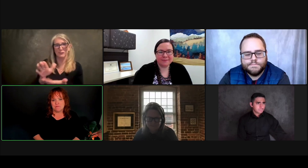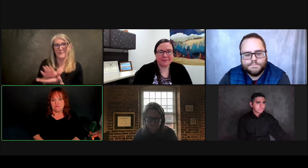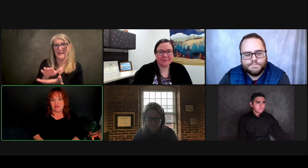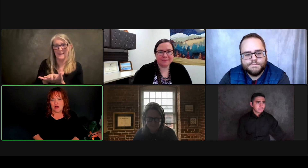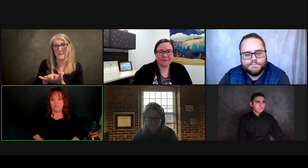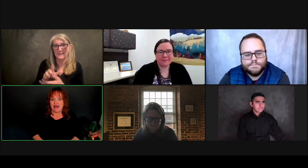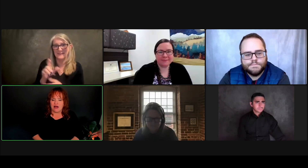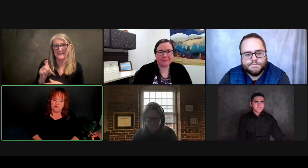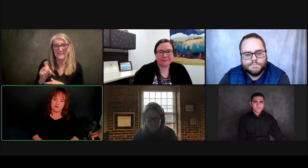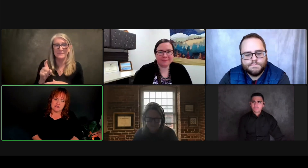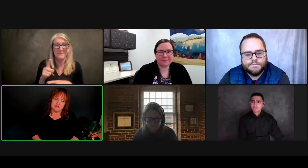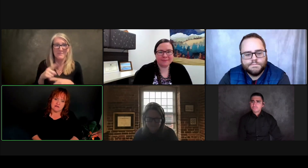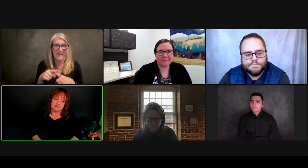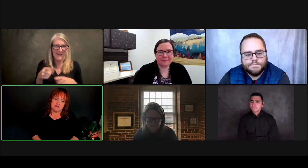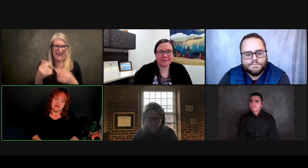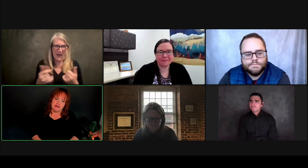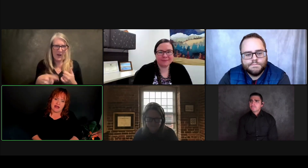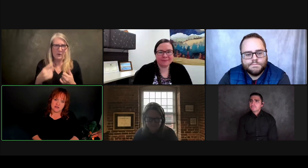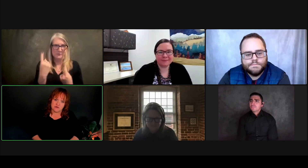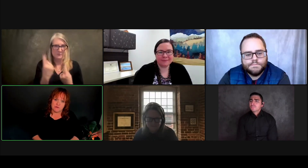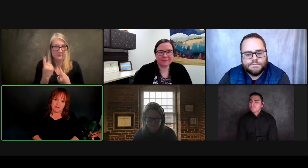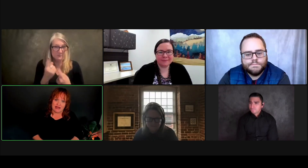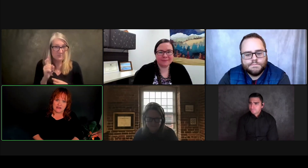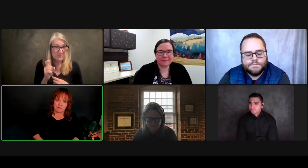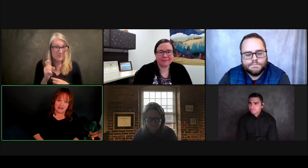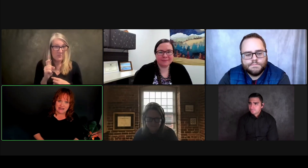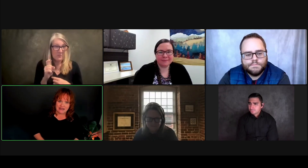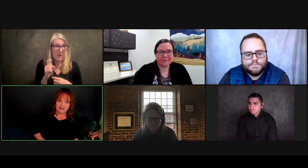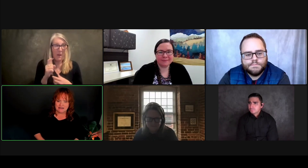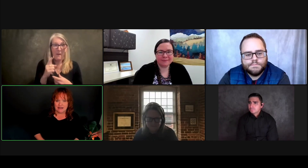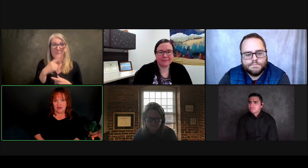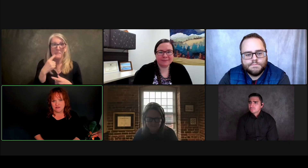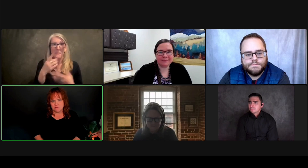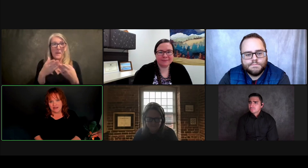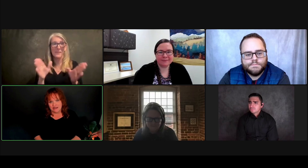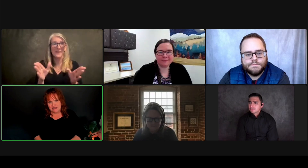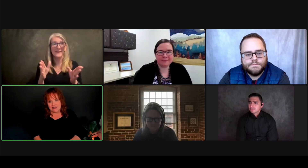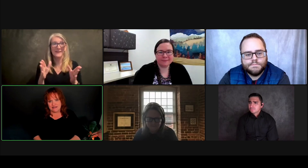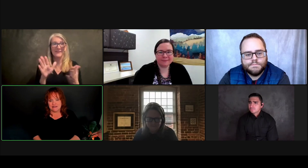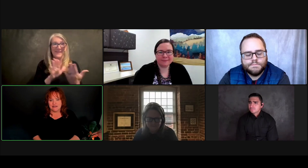about classroom and academic needs and campus-wide needs.